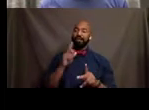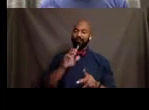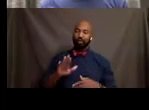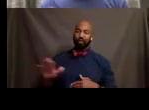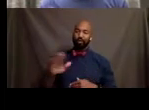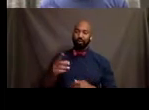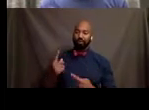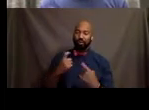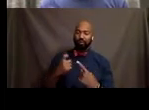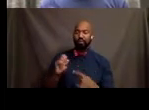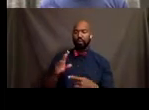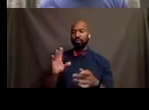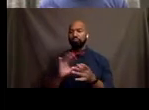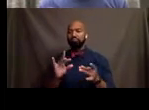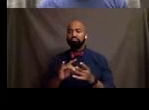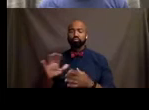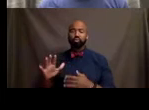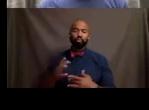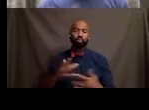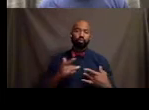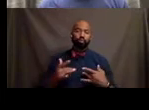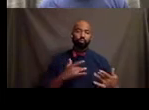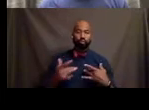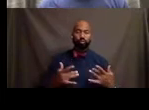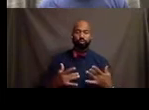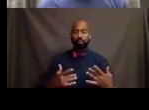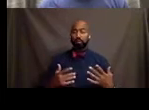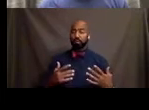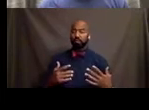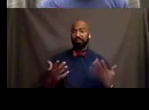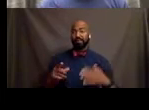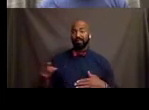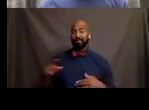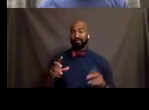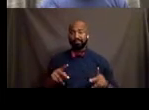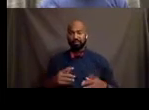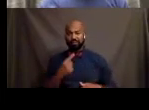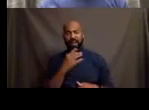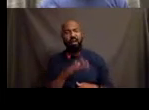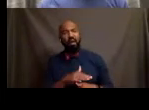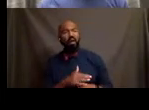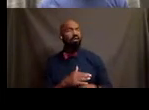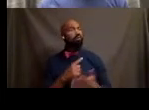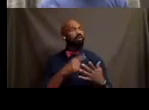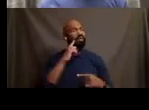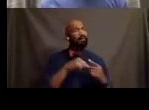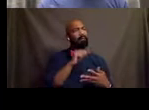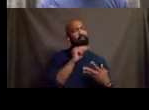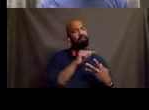or I've heard of this, what do you think about this progesterone, or whatever the topic may be. And so that's really the construct, I would say,